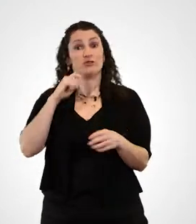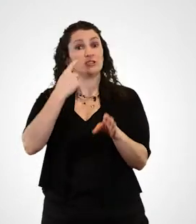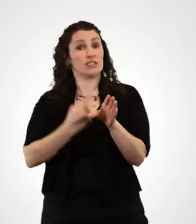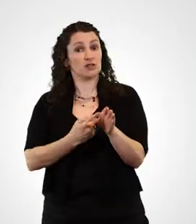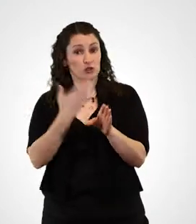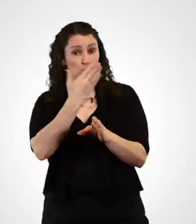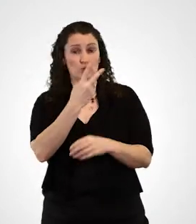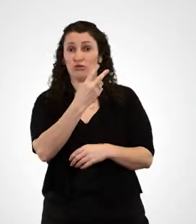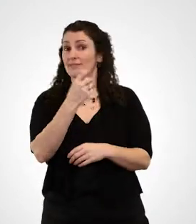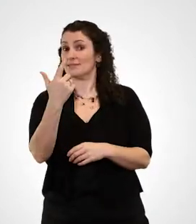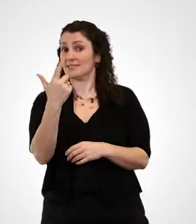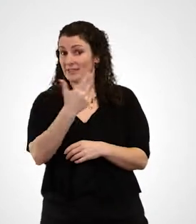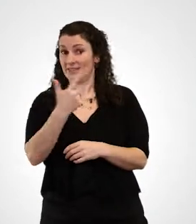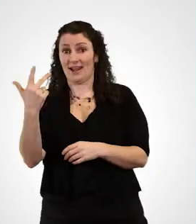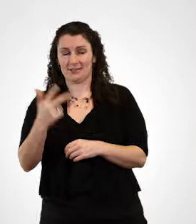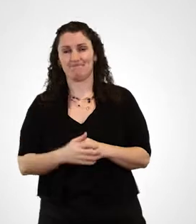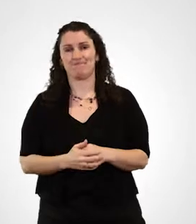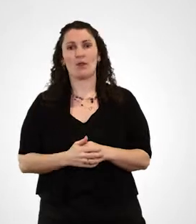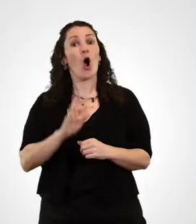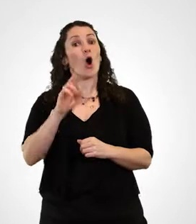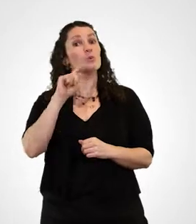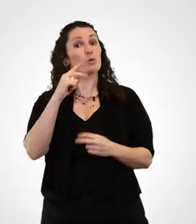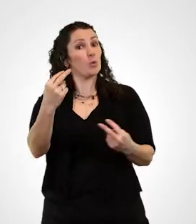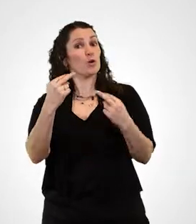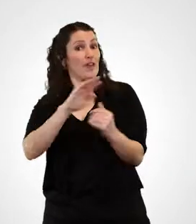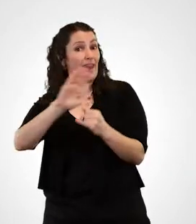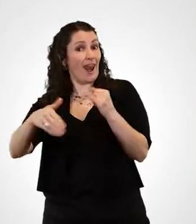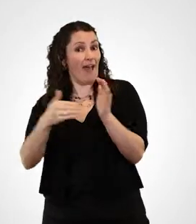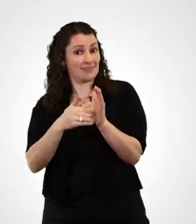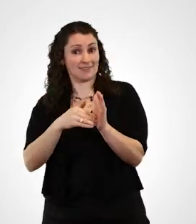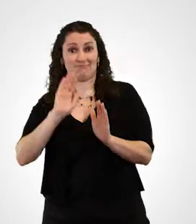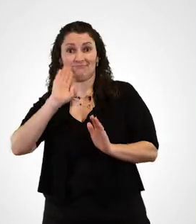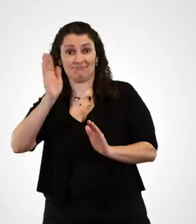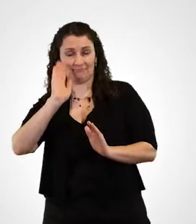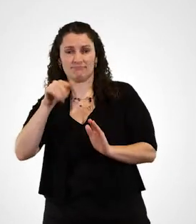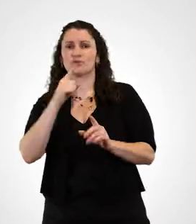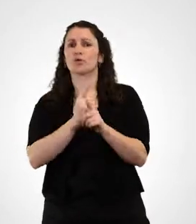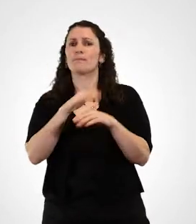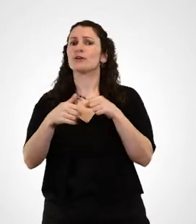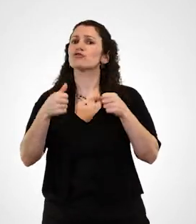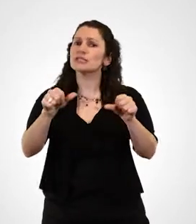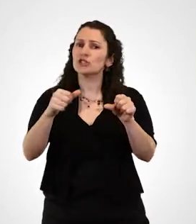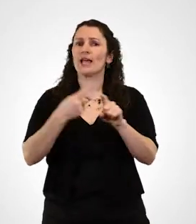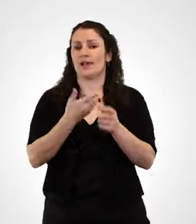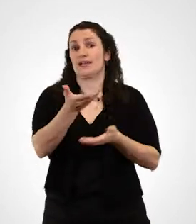I hope you'll join me for the last session of my lecture series on strategic and interactive writing instruction.